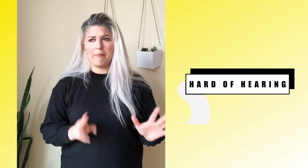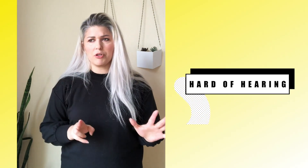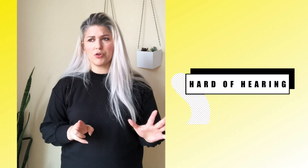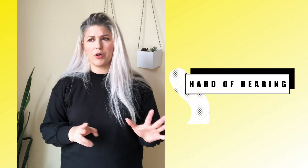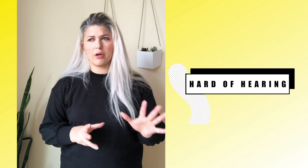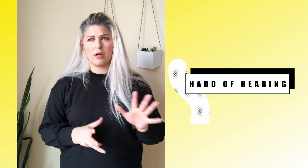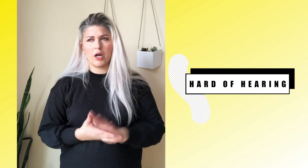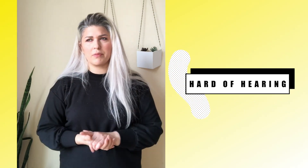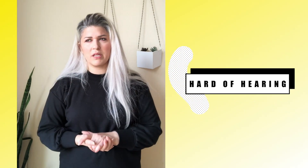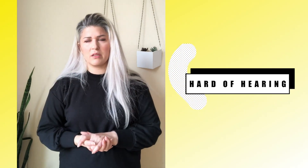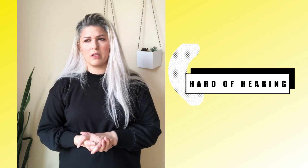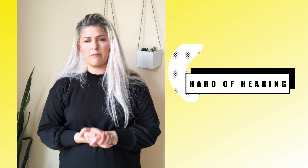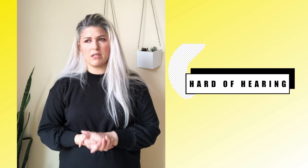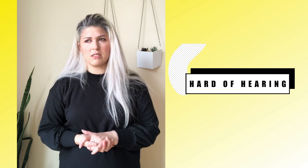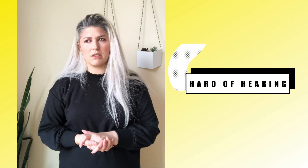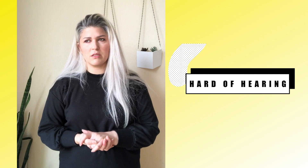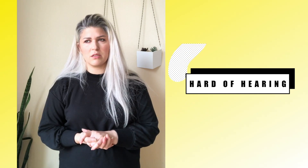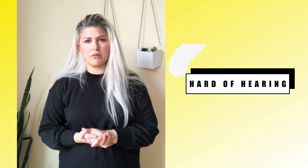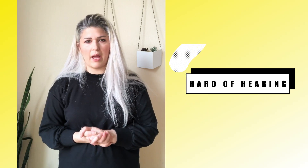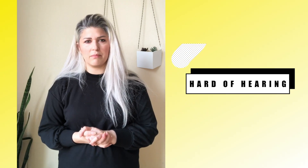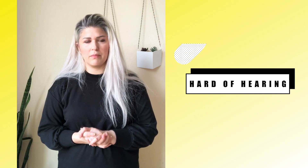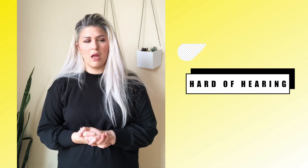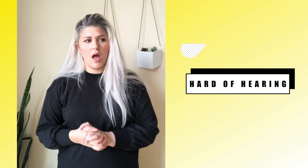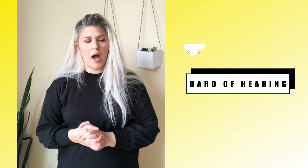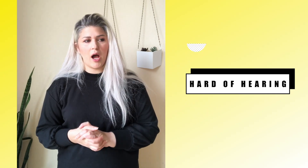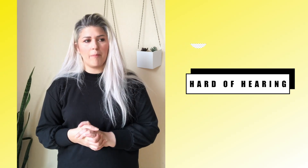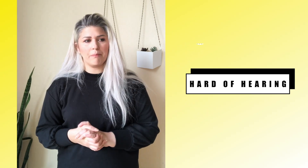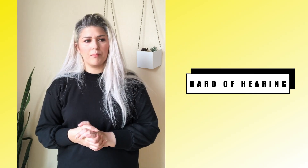I'm not sure a hundred percent if it is still that, um,